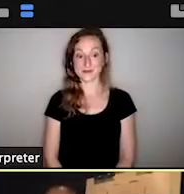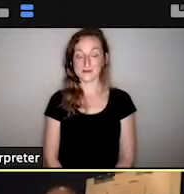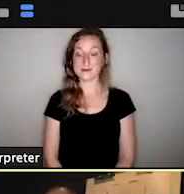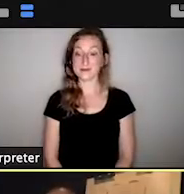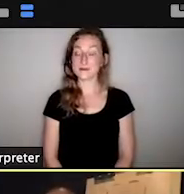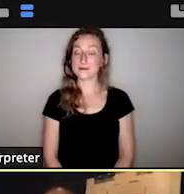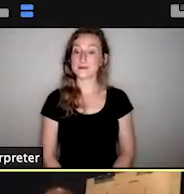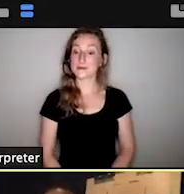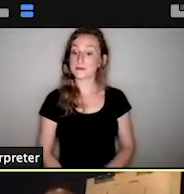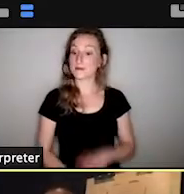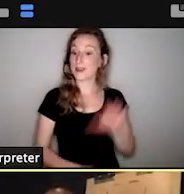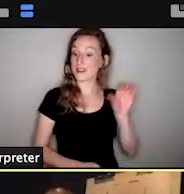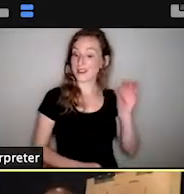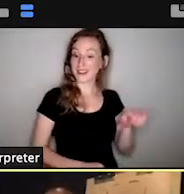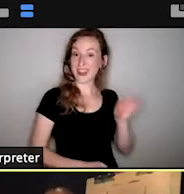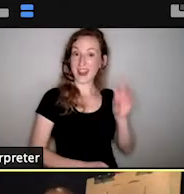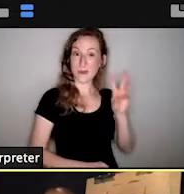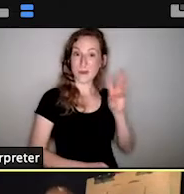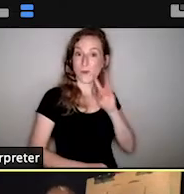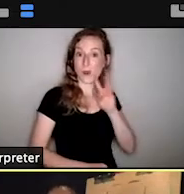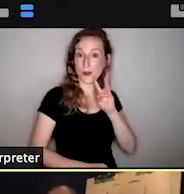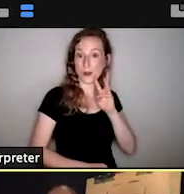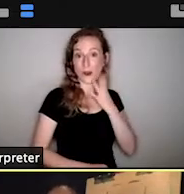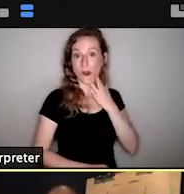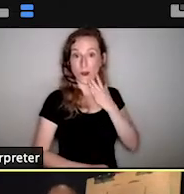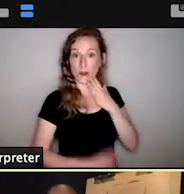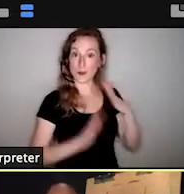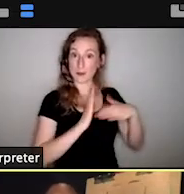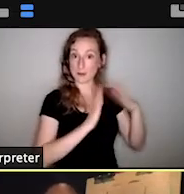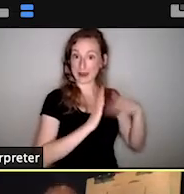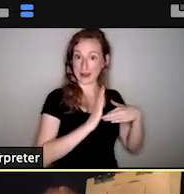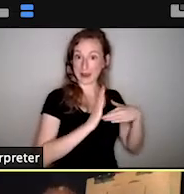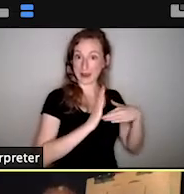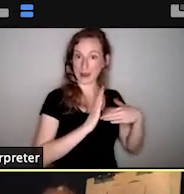When I looked at this watercolor painting, I felt happy.